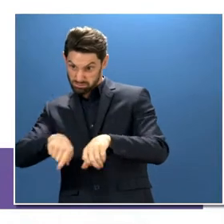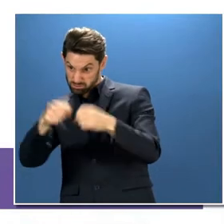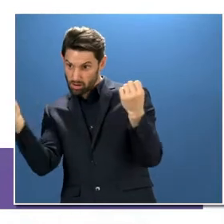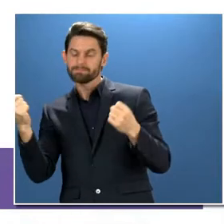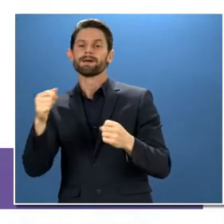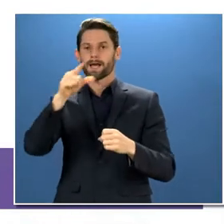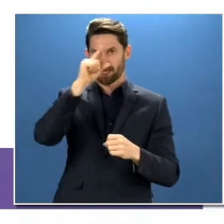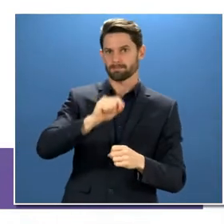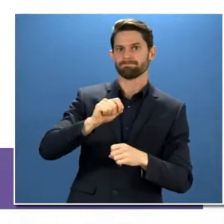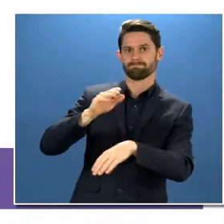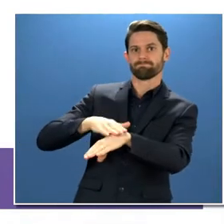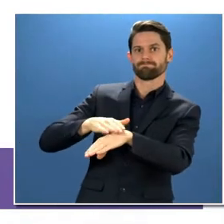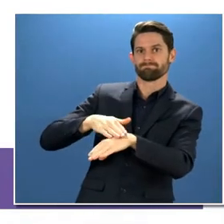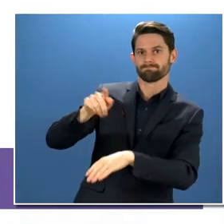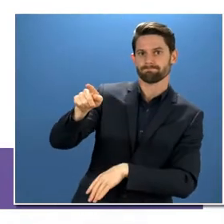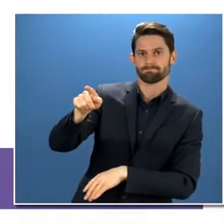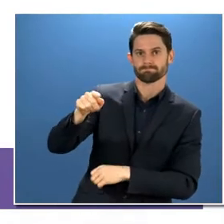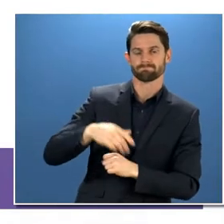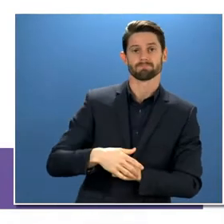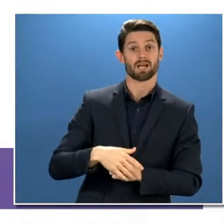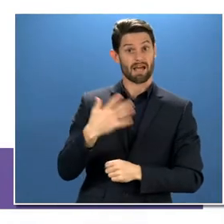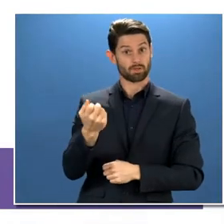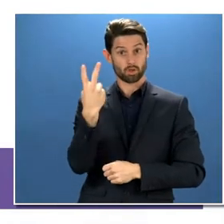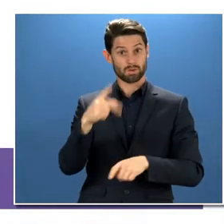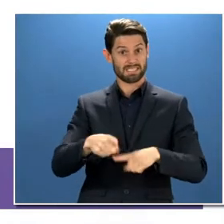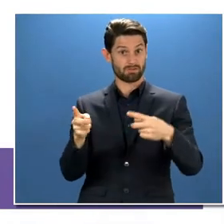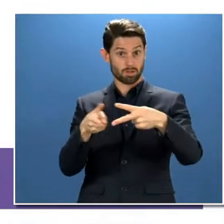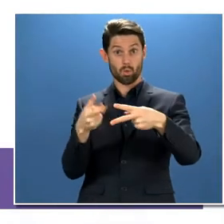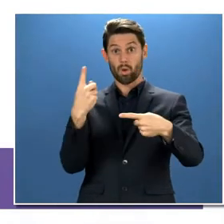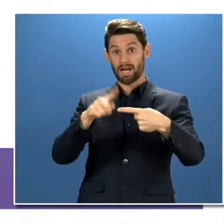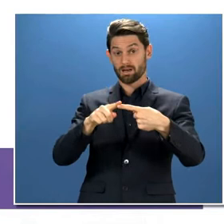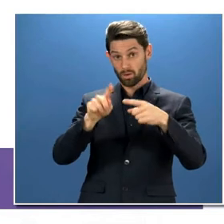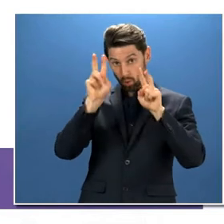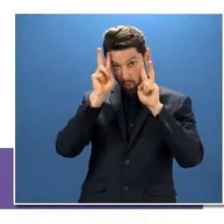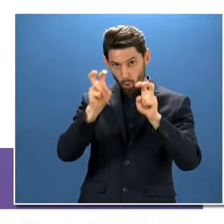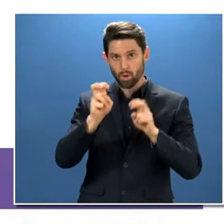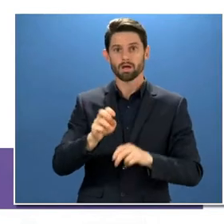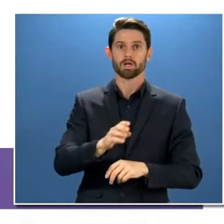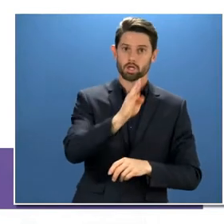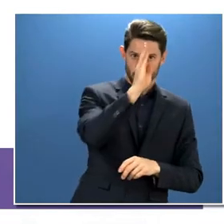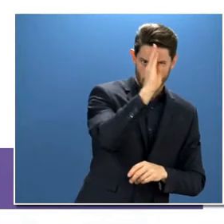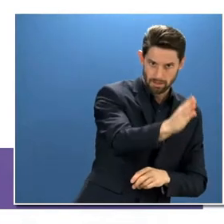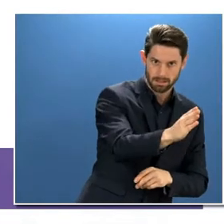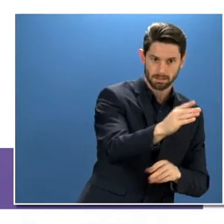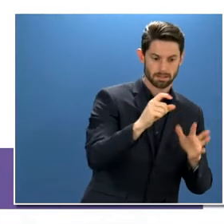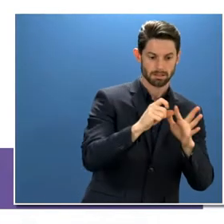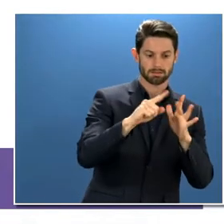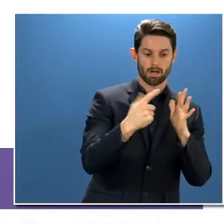And the Chair referred to this earlier in the week: one is called, in shorthand, "direct discrimination", and the other is called